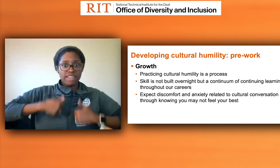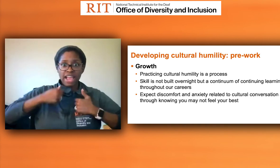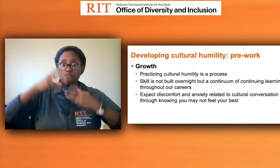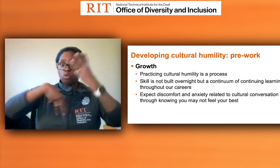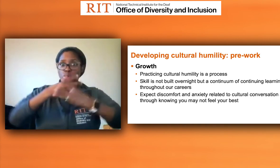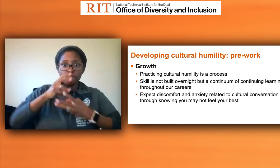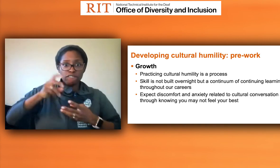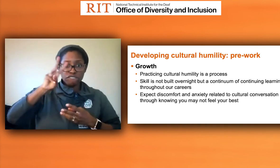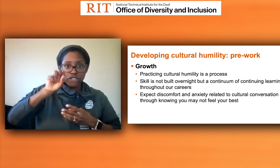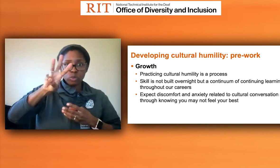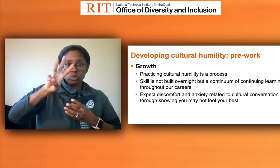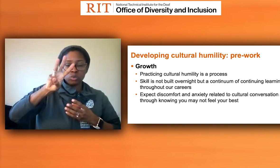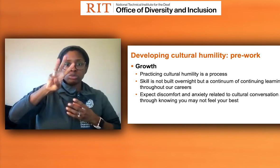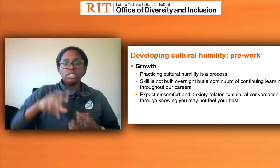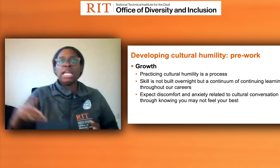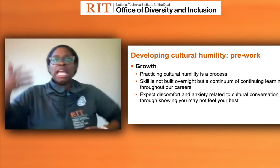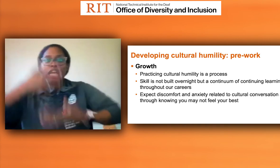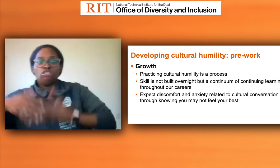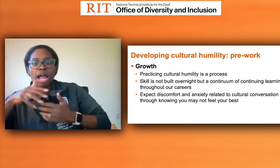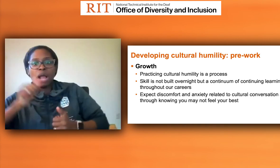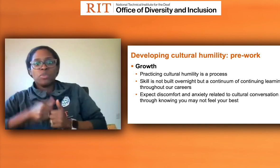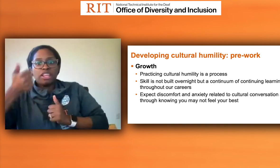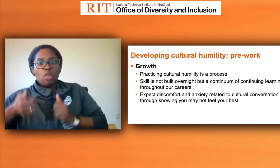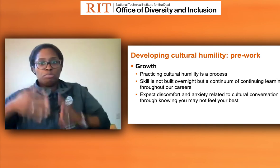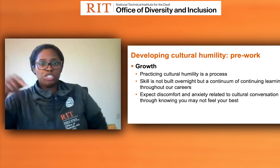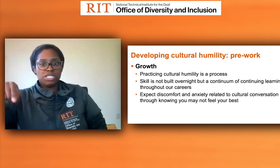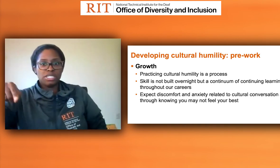worldviews, ways of living. How does it interact with another person?